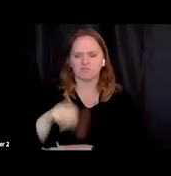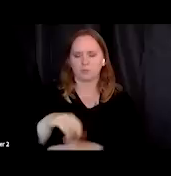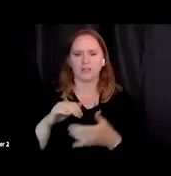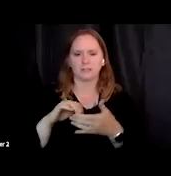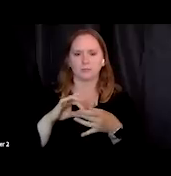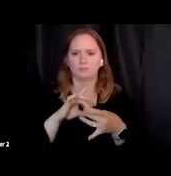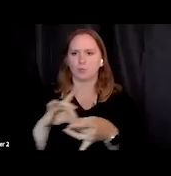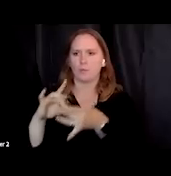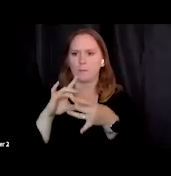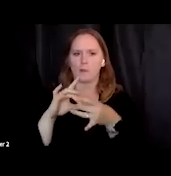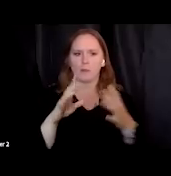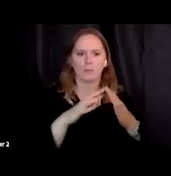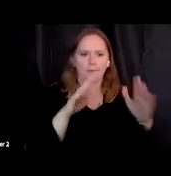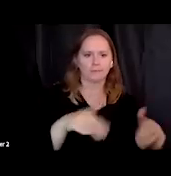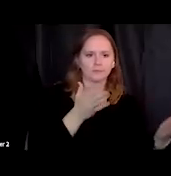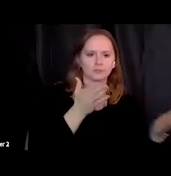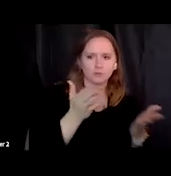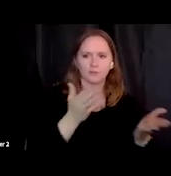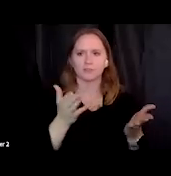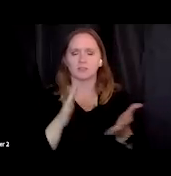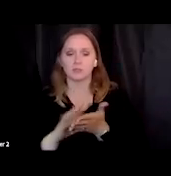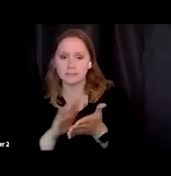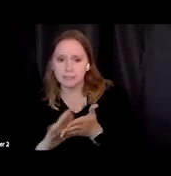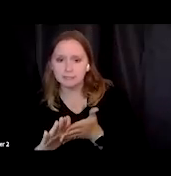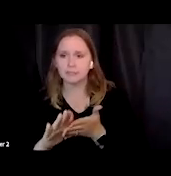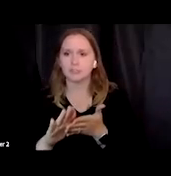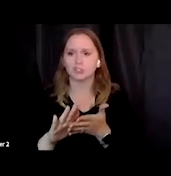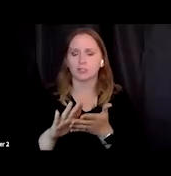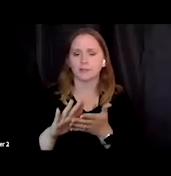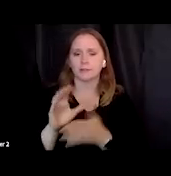city services, sanitation, you know, what have you in the city safety net.